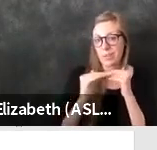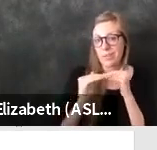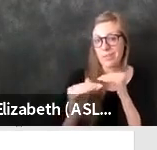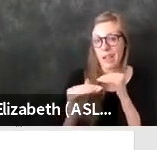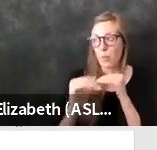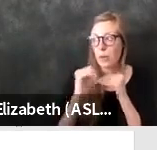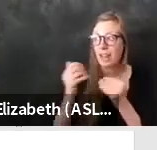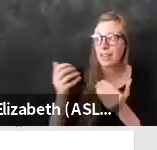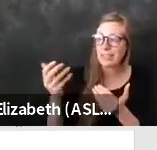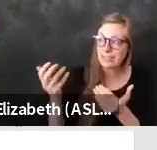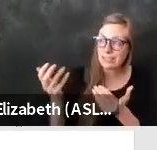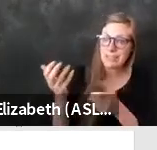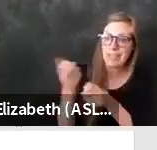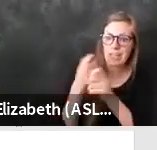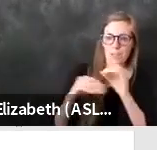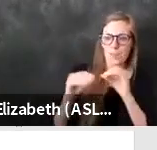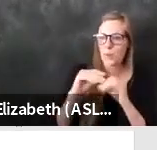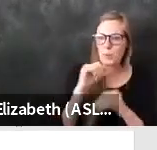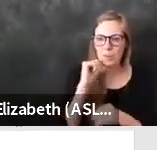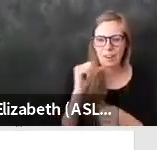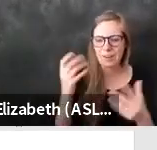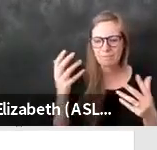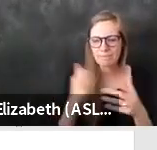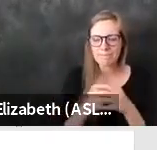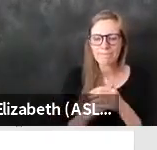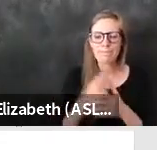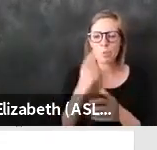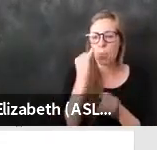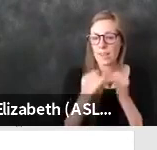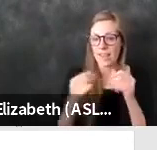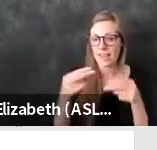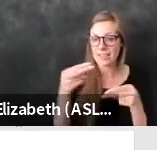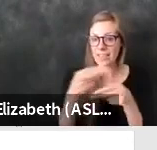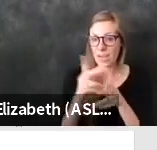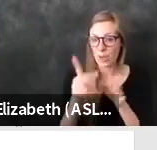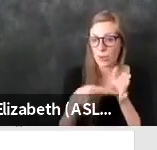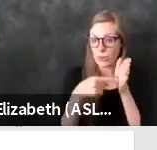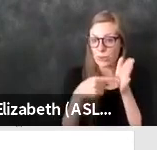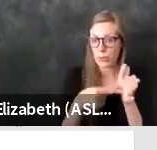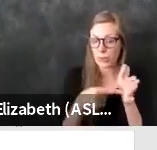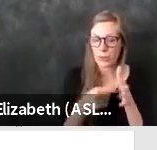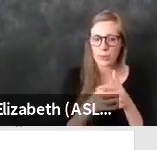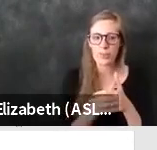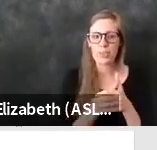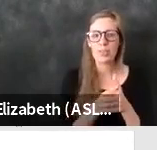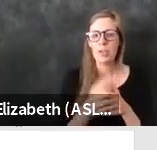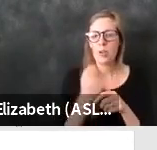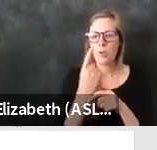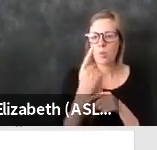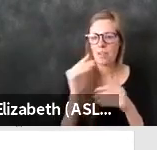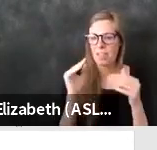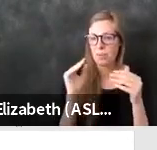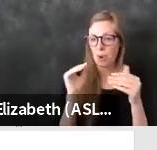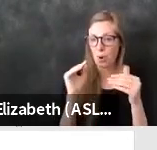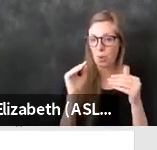Now, one last slide that I do want to share with you is one that I'm hoping that we can get some traction on.